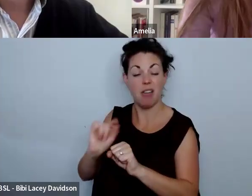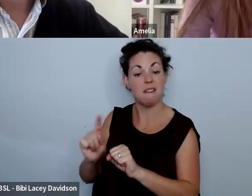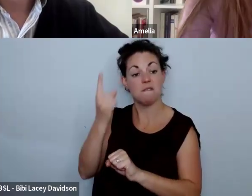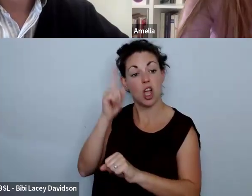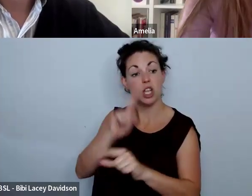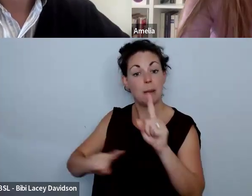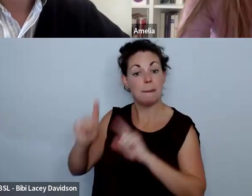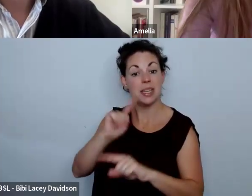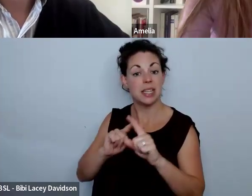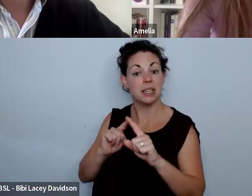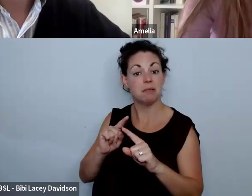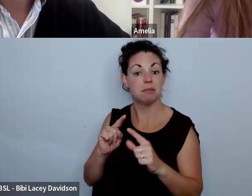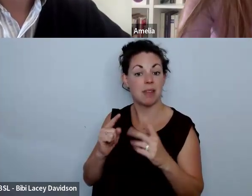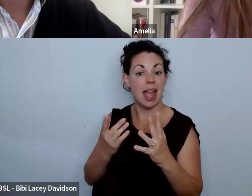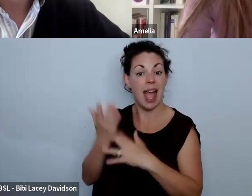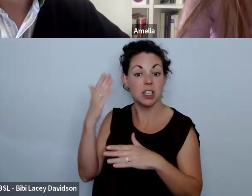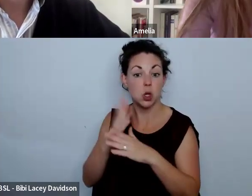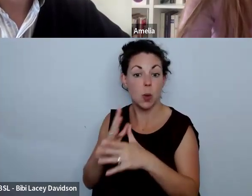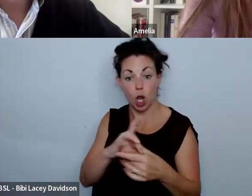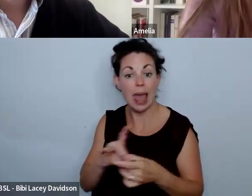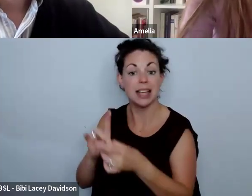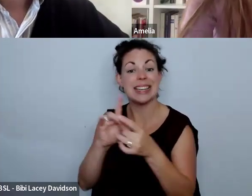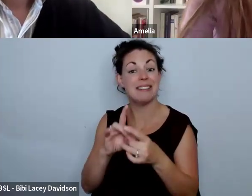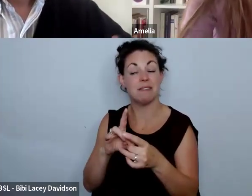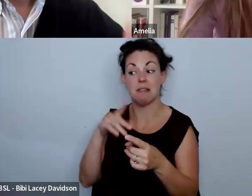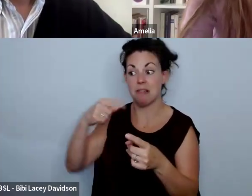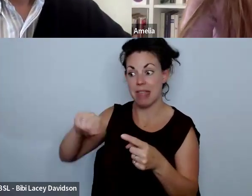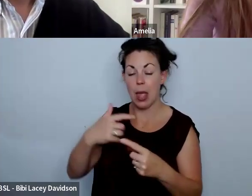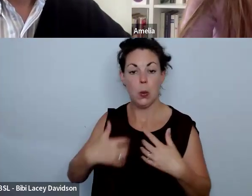they can make representations to government as a, as a group.